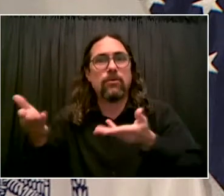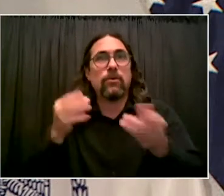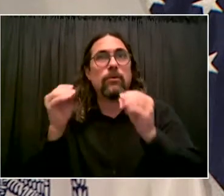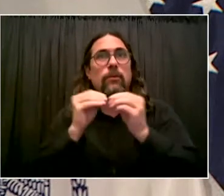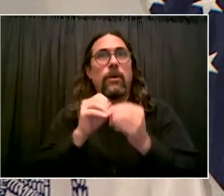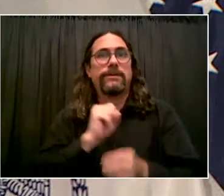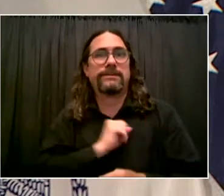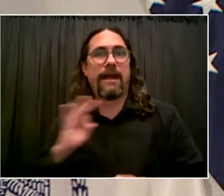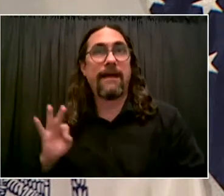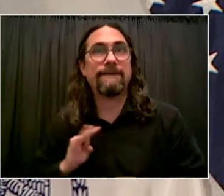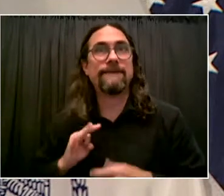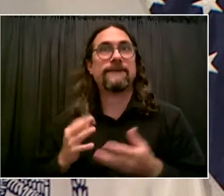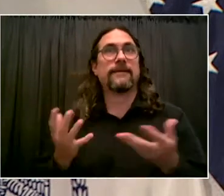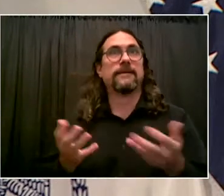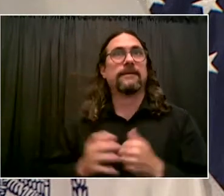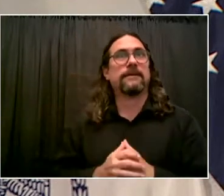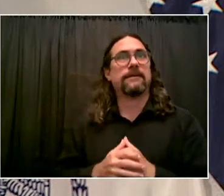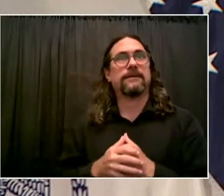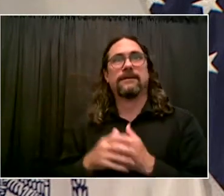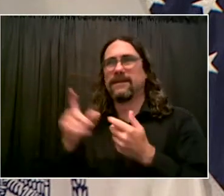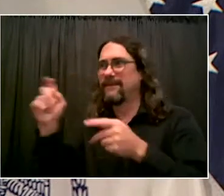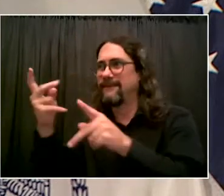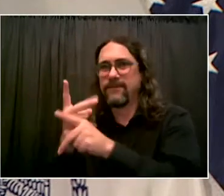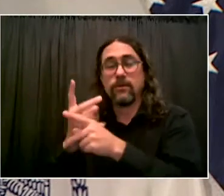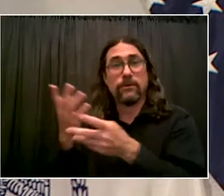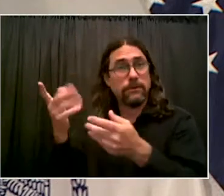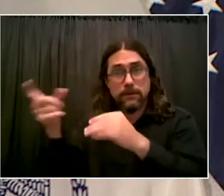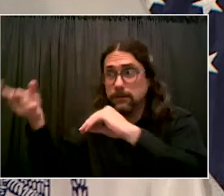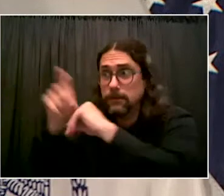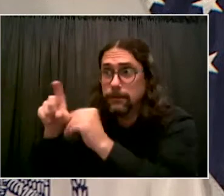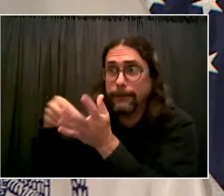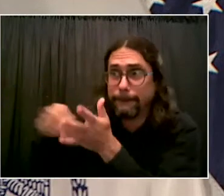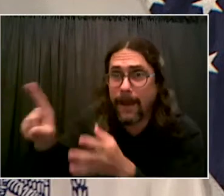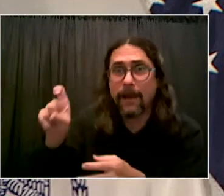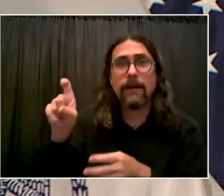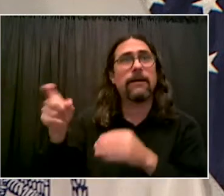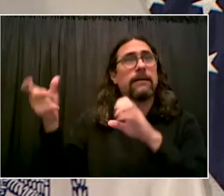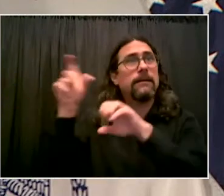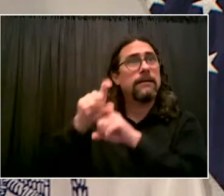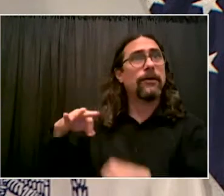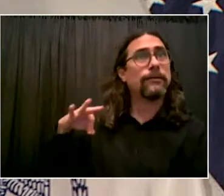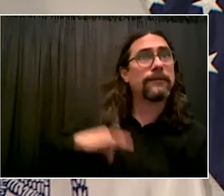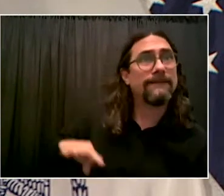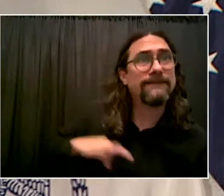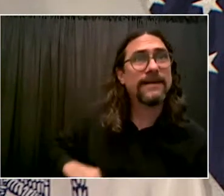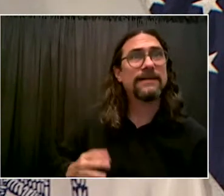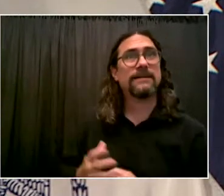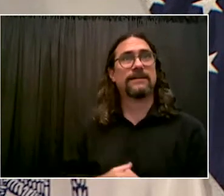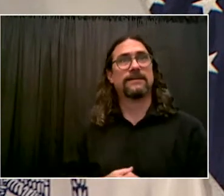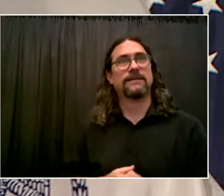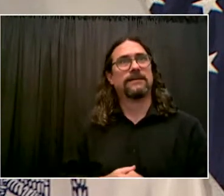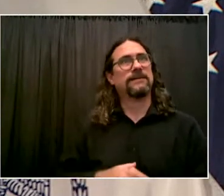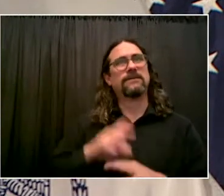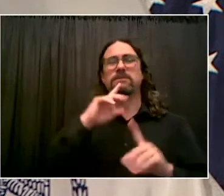IF YOU HAVE TO PROVIDE BONUSES, FIGURE IT OUT. BUT CONGESTION PRICING IS ABOUT SUSATINABILITY. WE DO NOT HAVE A